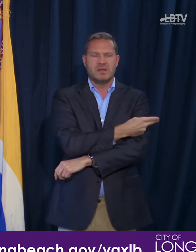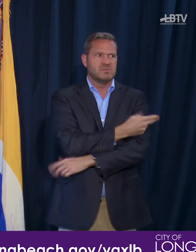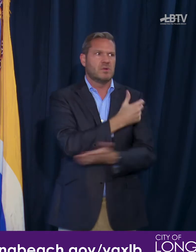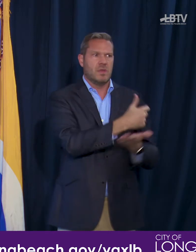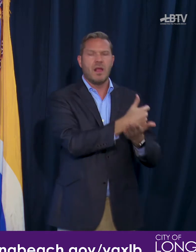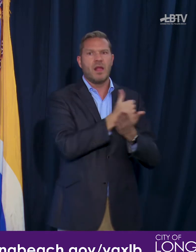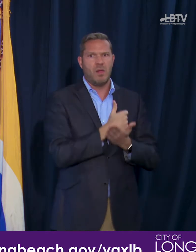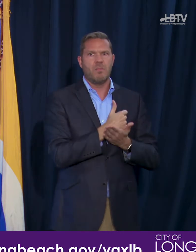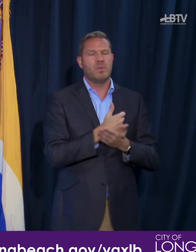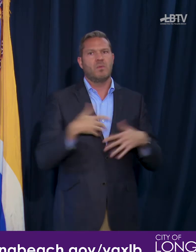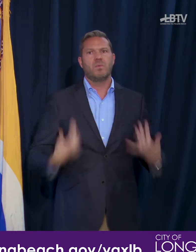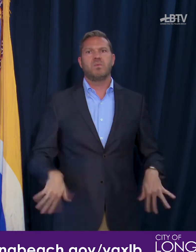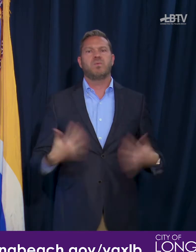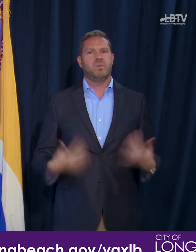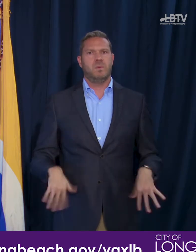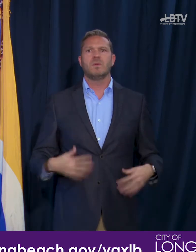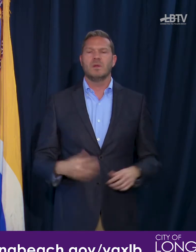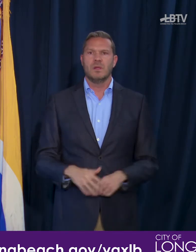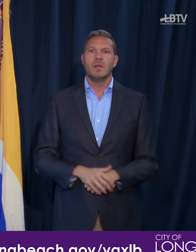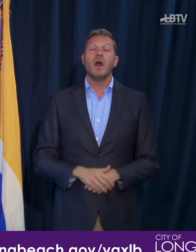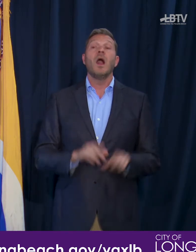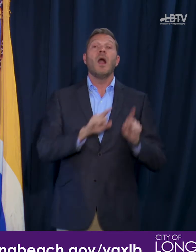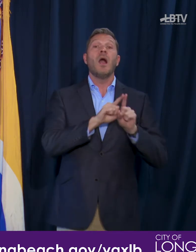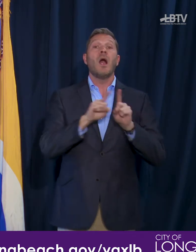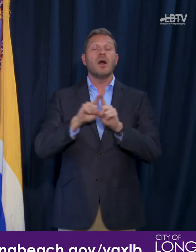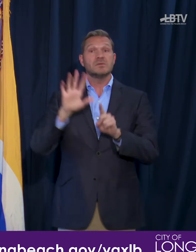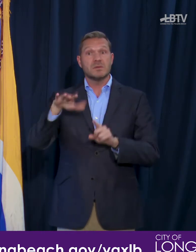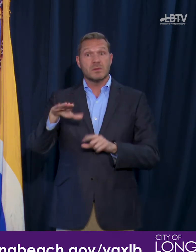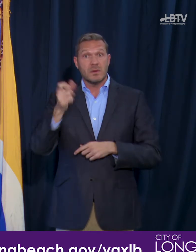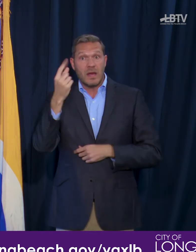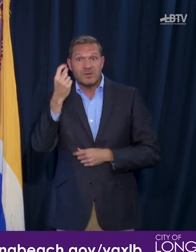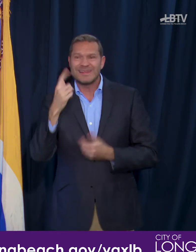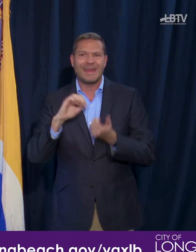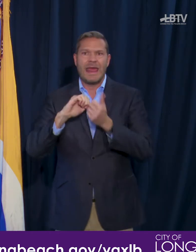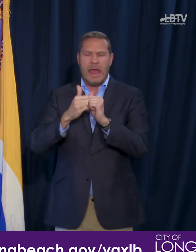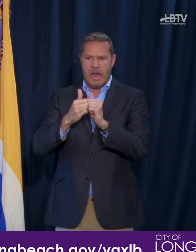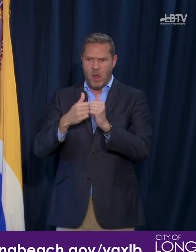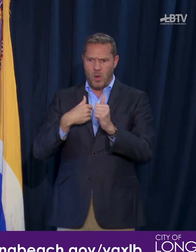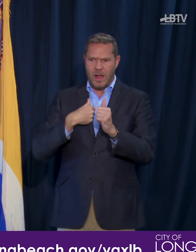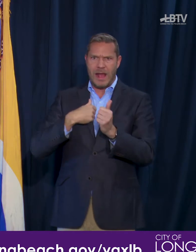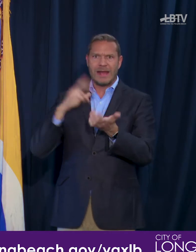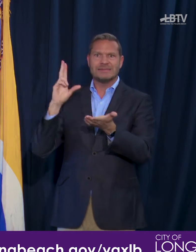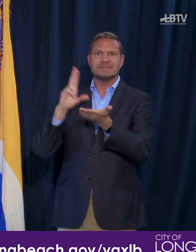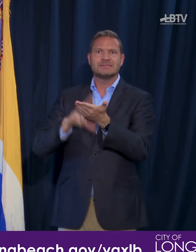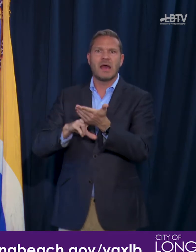And as a reminder, the way to get a vaccine in Long Beach is to sign up for VaxLB so you